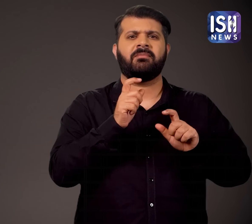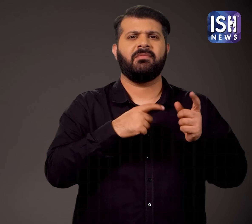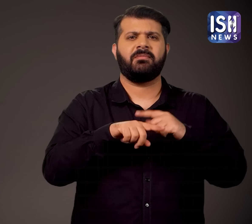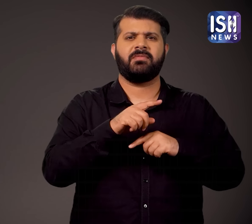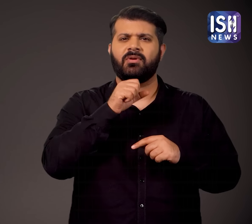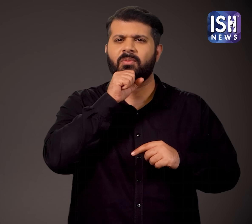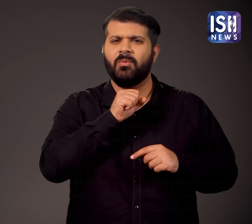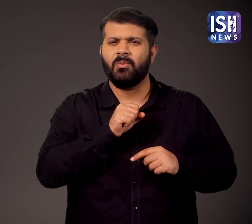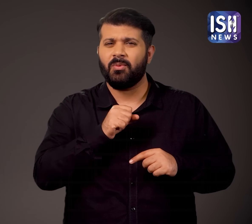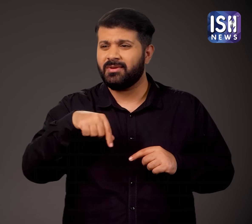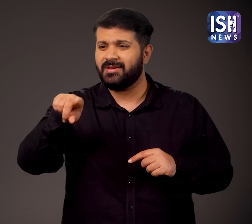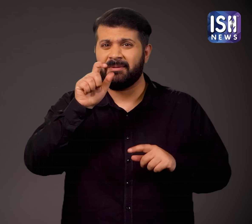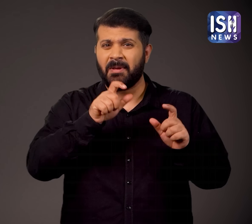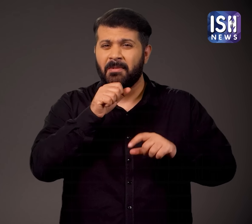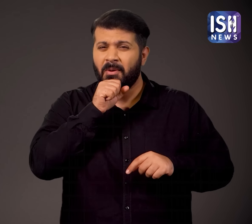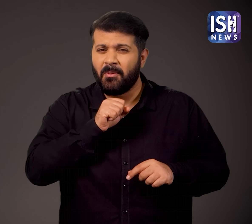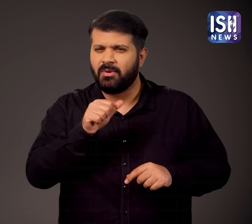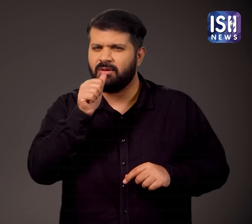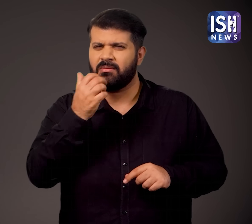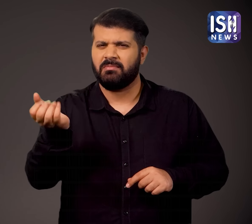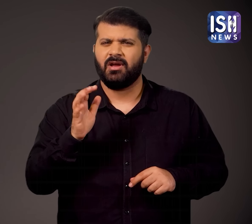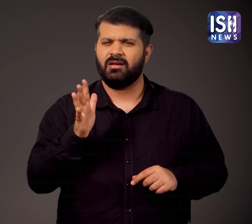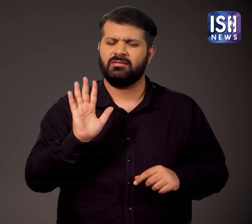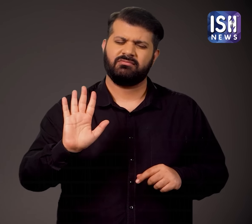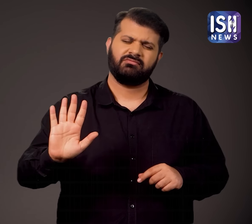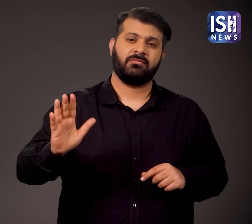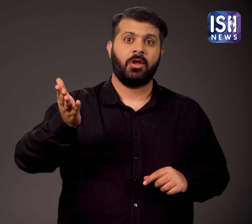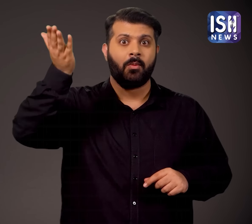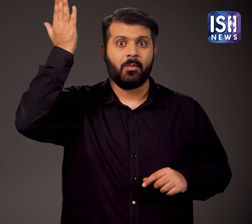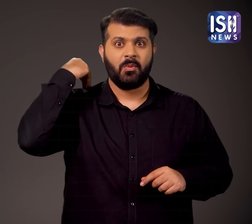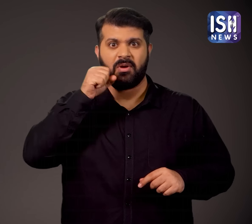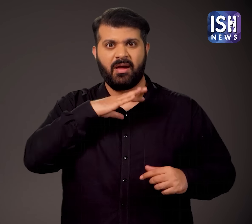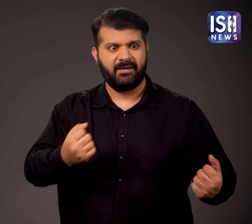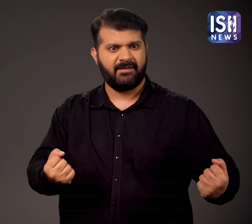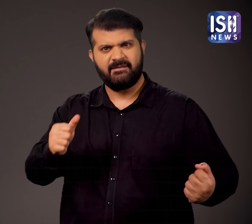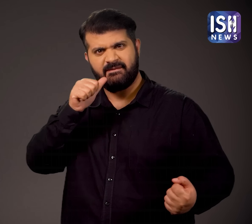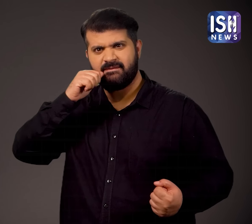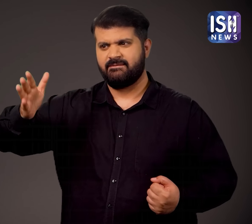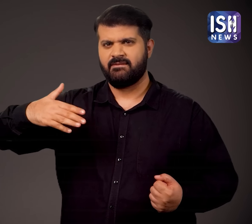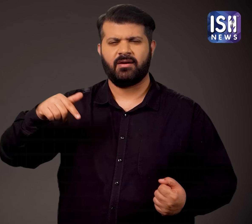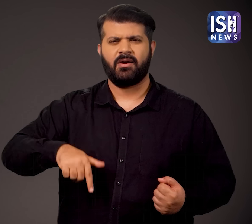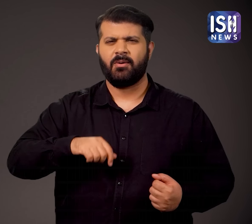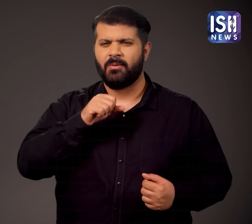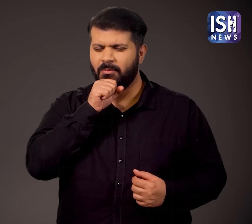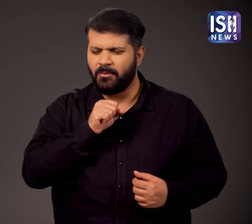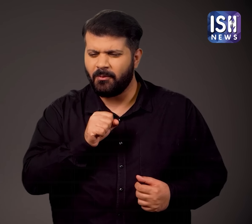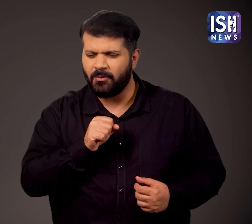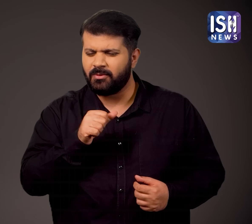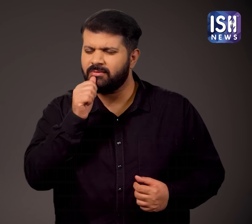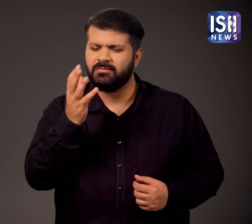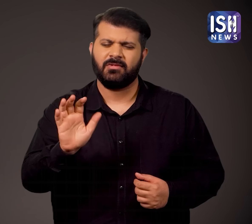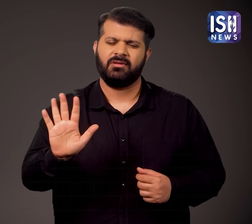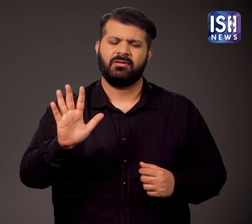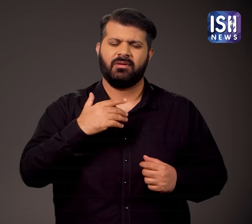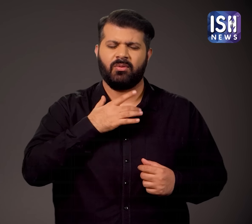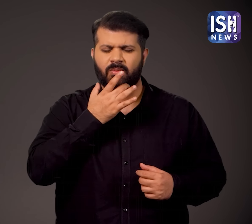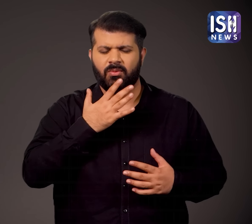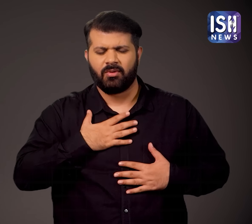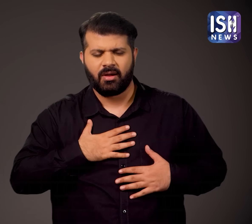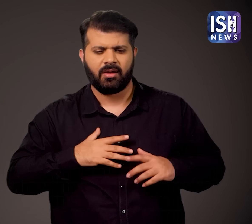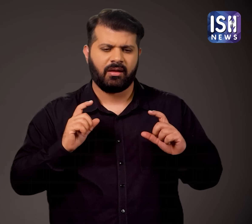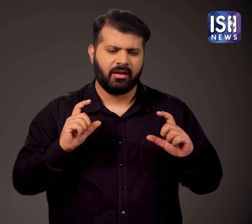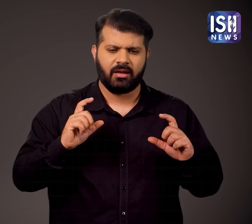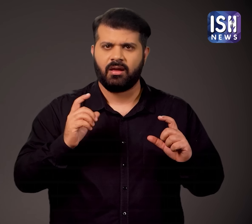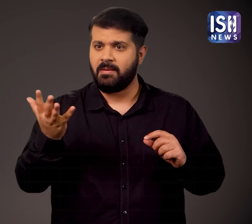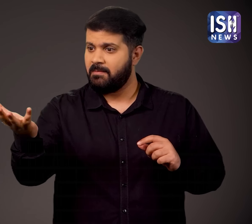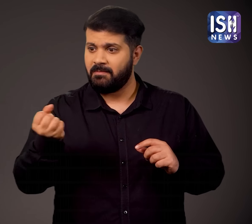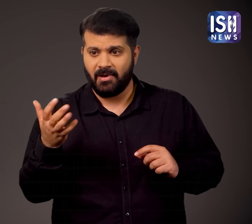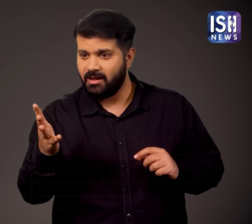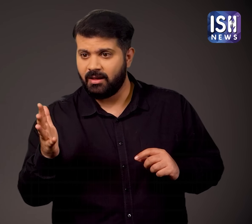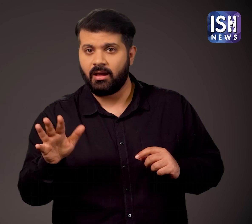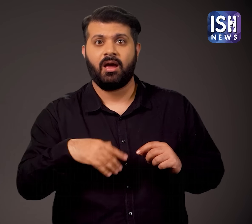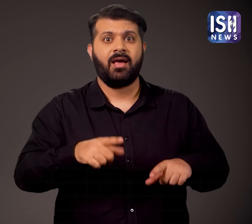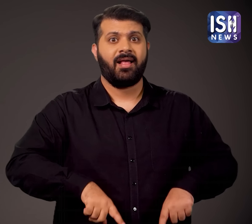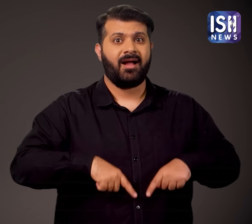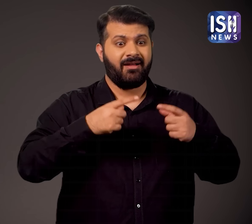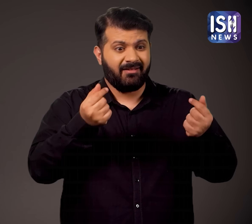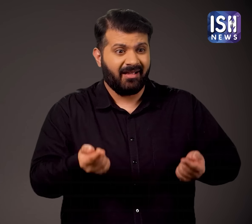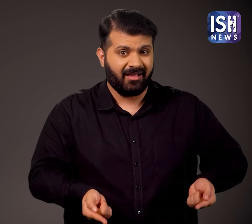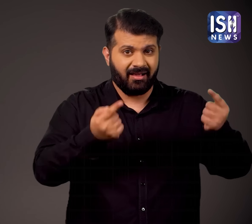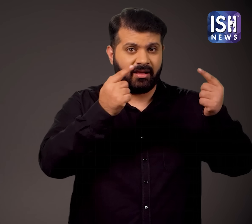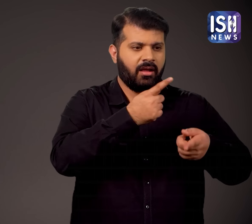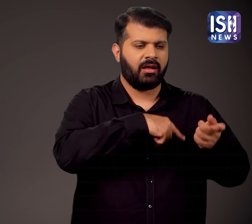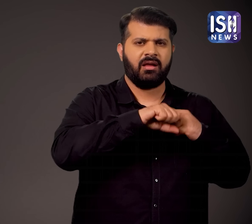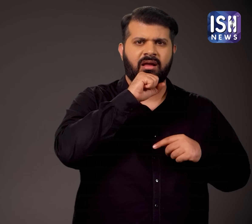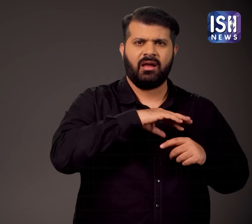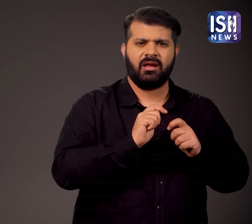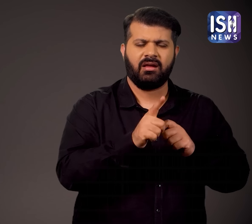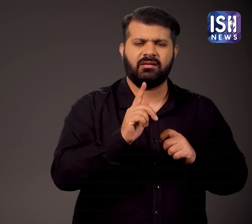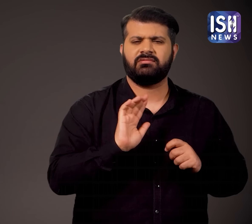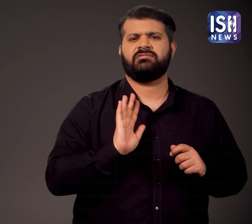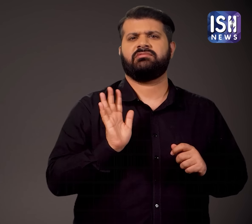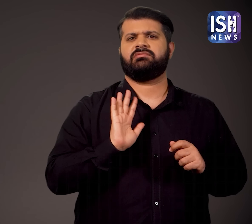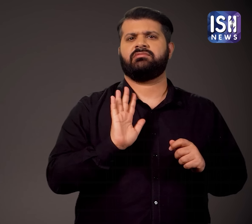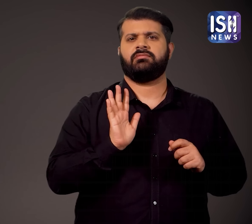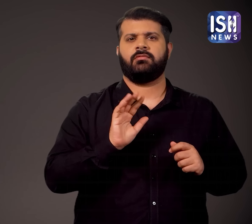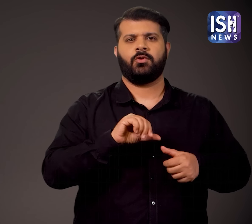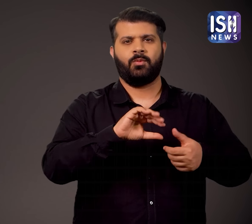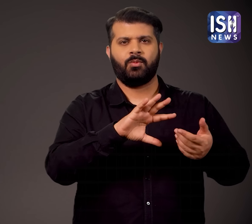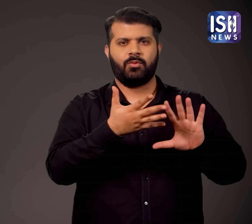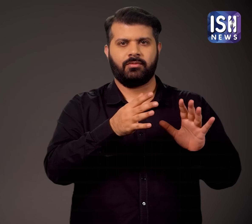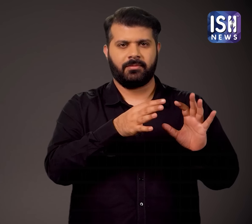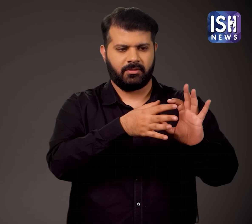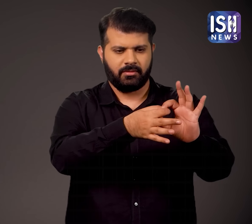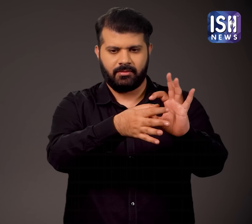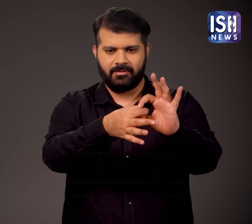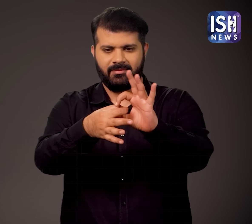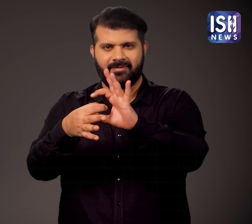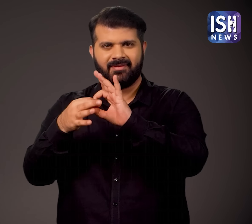Even older generations are drinking less these days. All these factors are contributing to this.